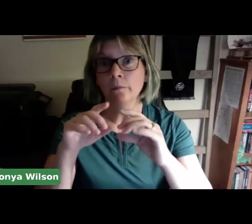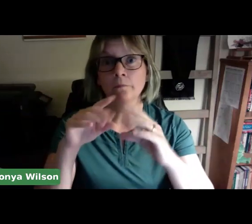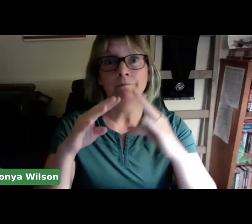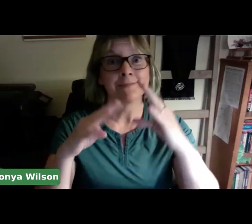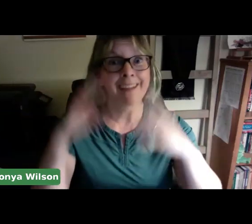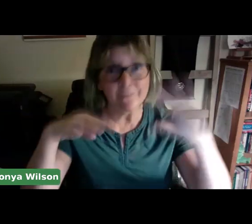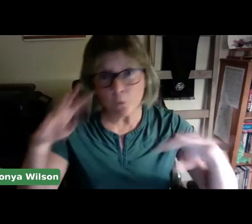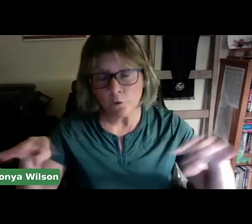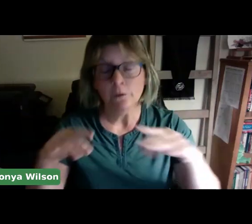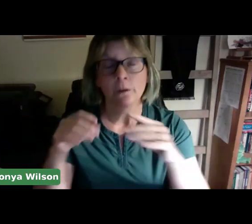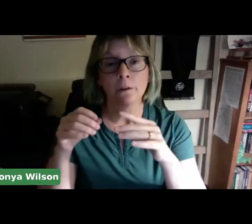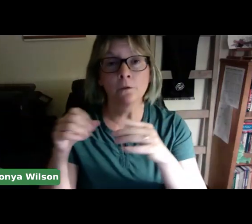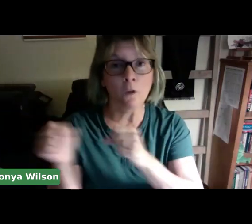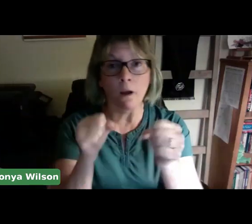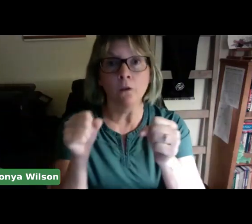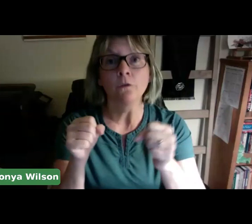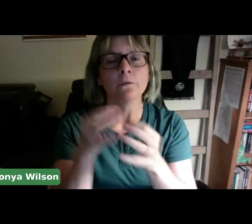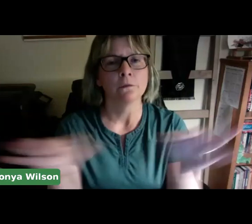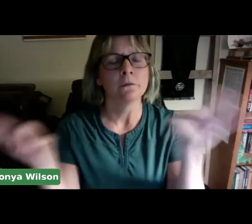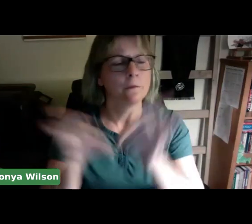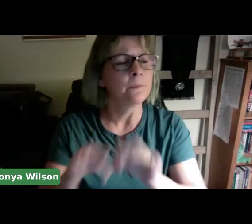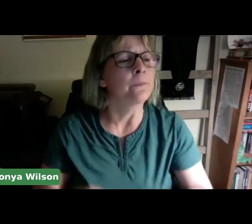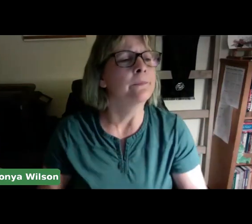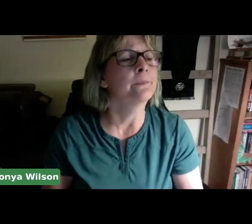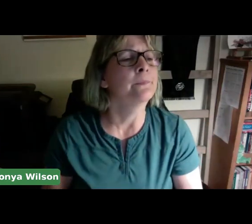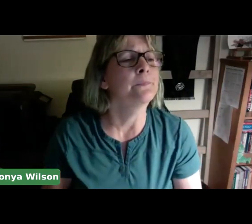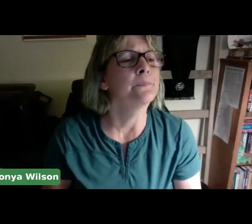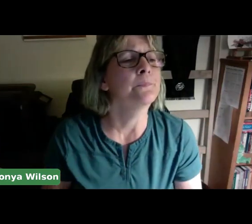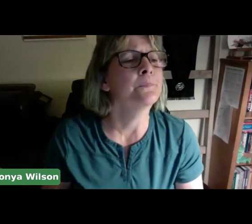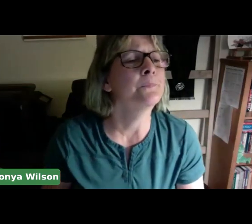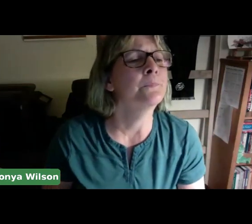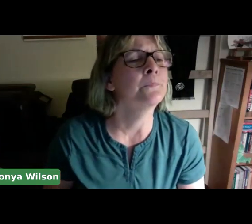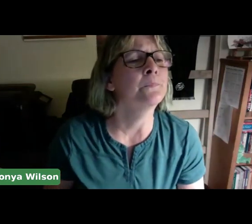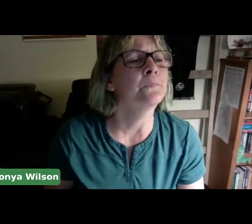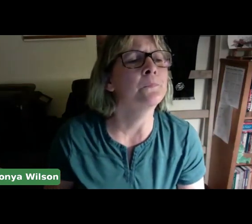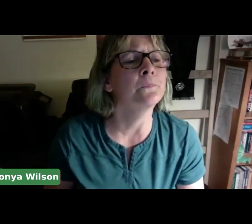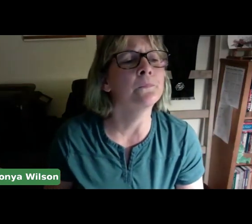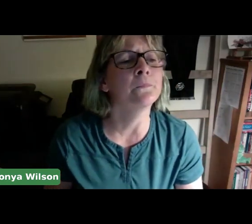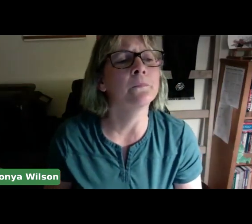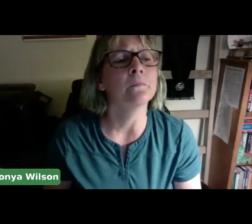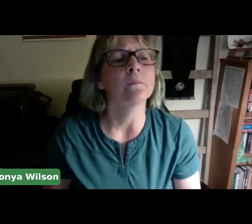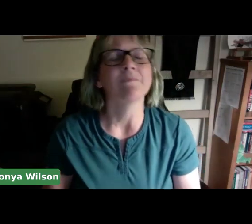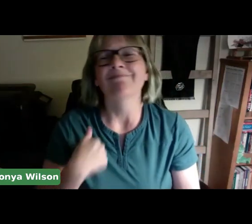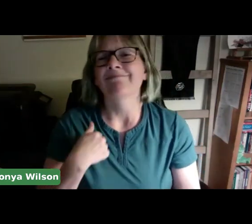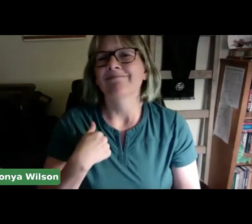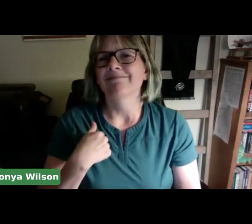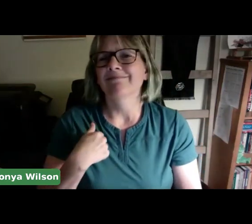team. The rock you're climbing. Again, there's, there are strategies that can be utilized when communicating amongst